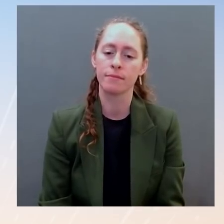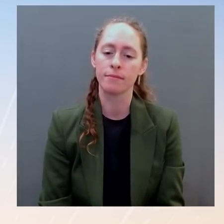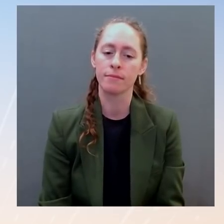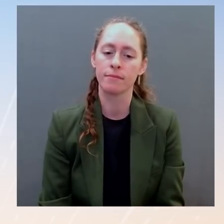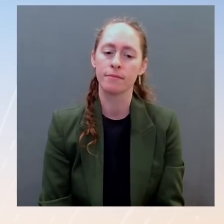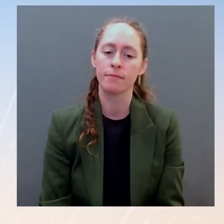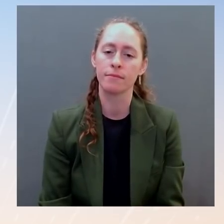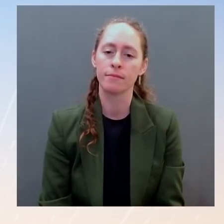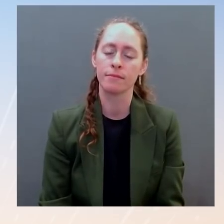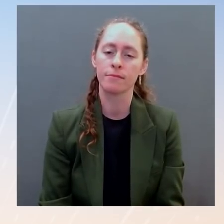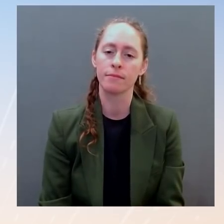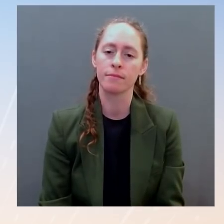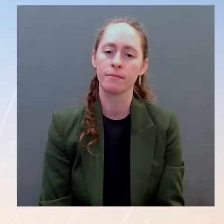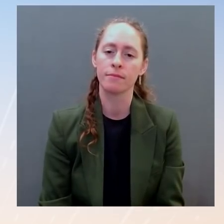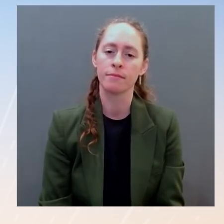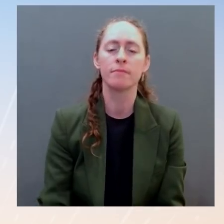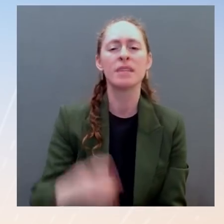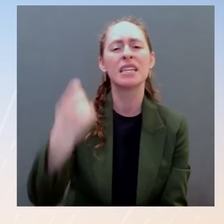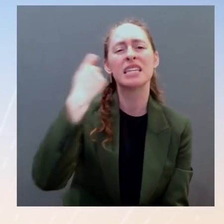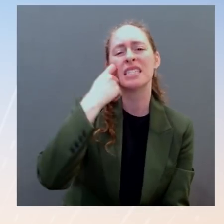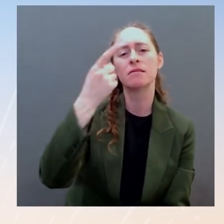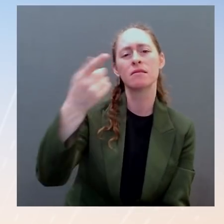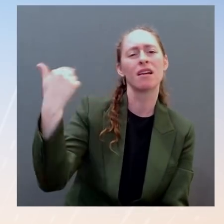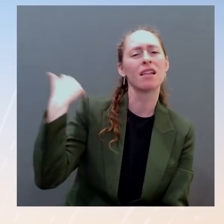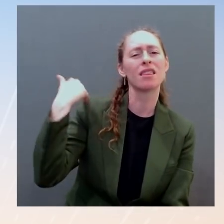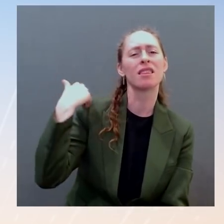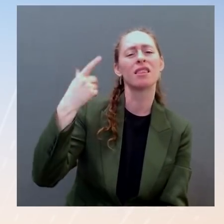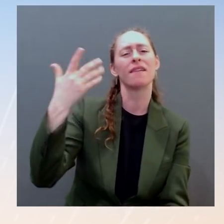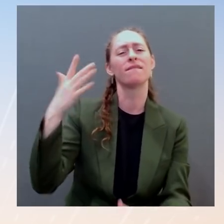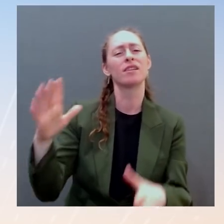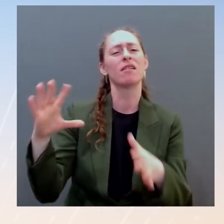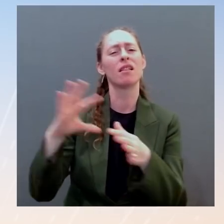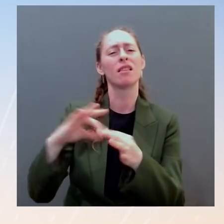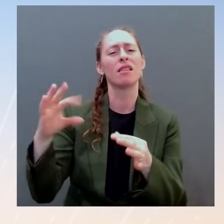about the toxic exposures and that the President wants comprehensive --